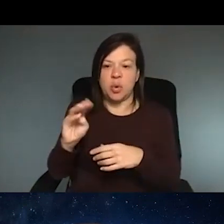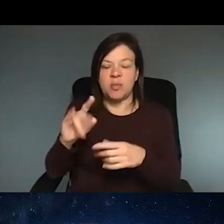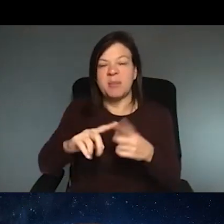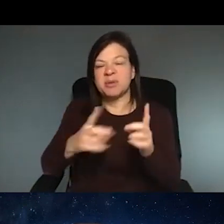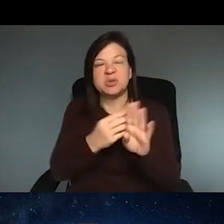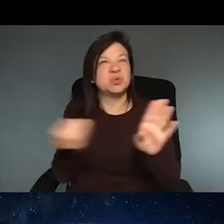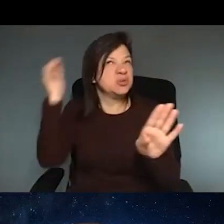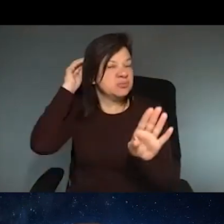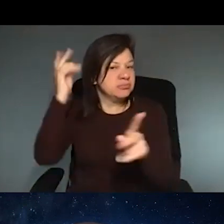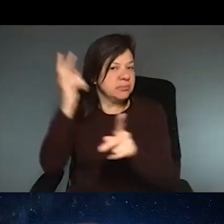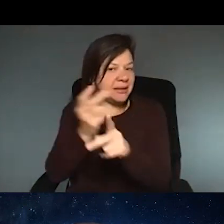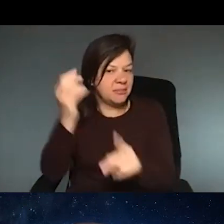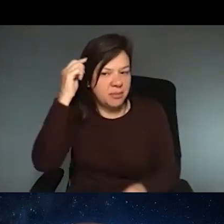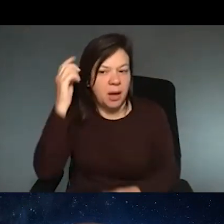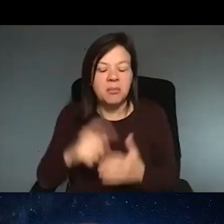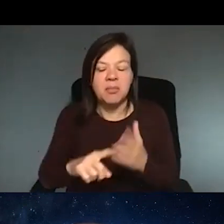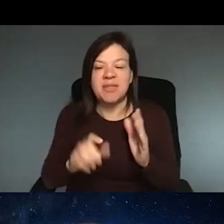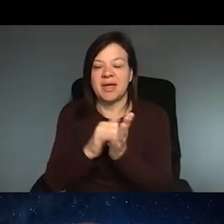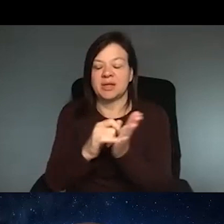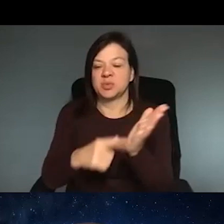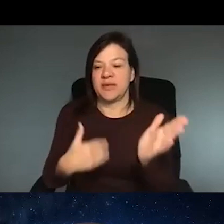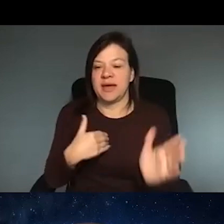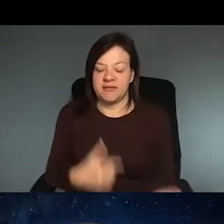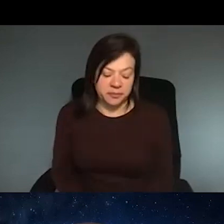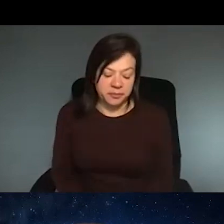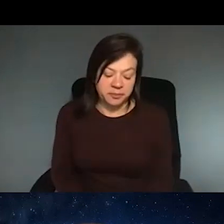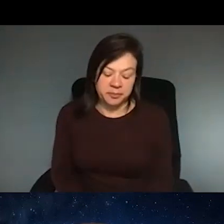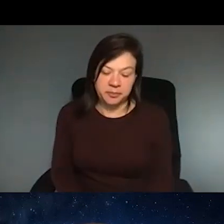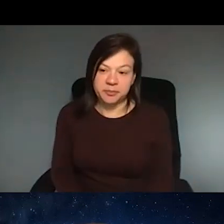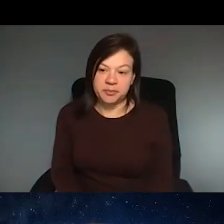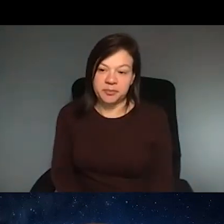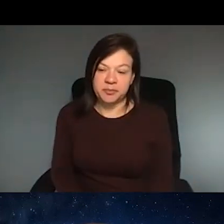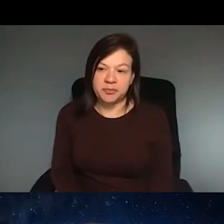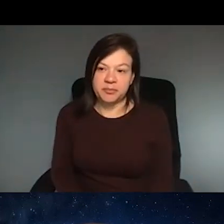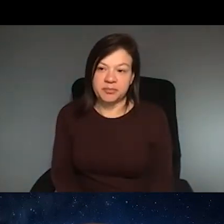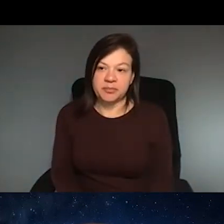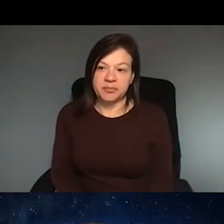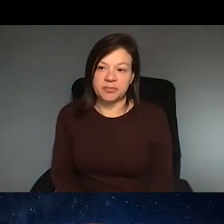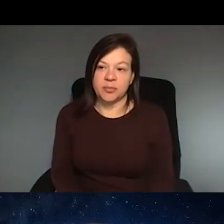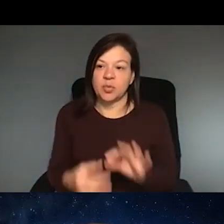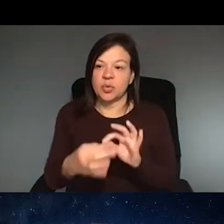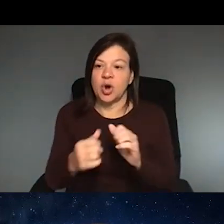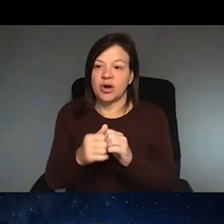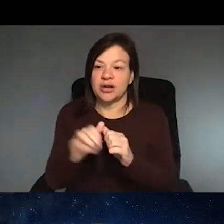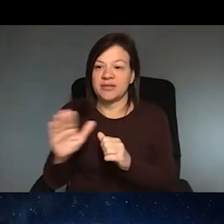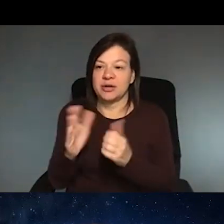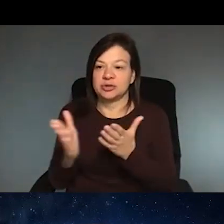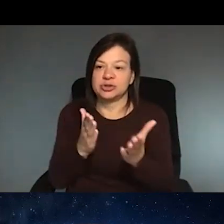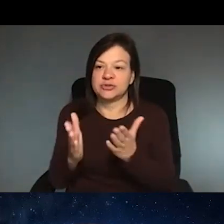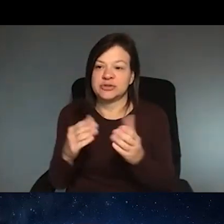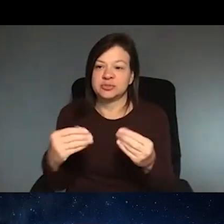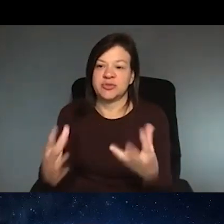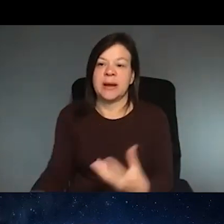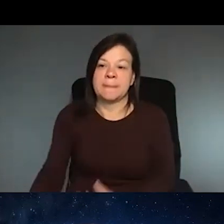THAT IS WHAT THEY HAVE AT THE MOMENT IN TERMS OF THEIR SERVICE PROVIDING. YES.